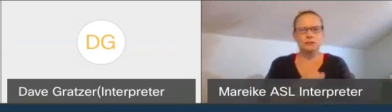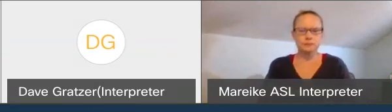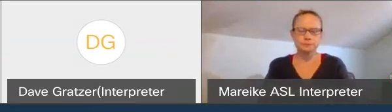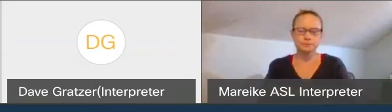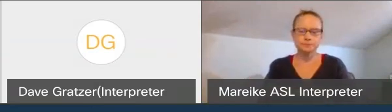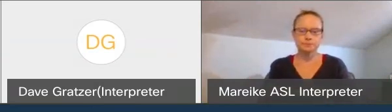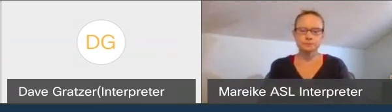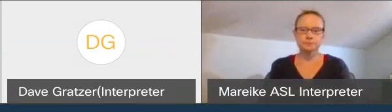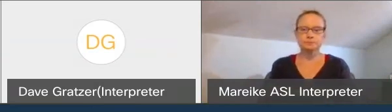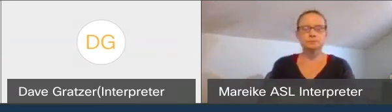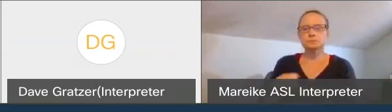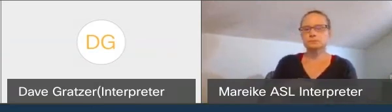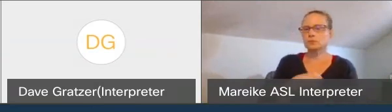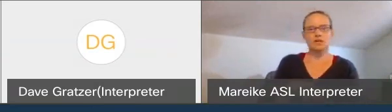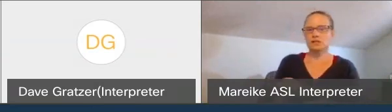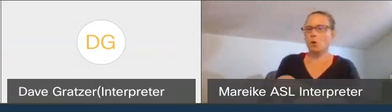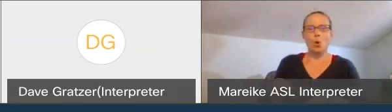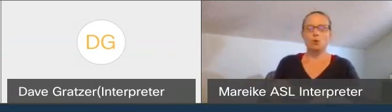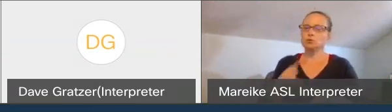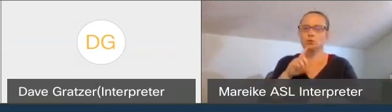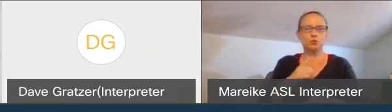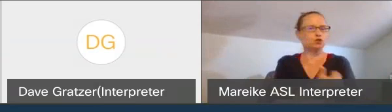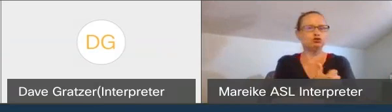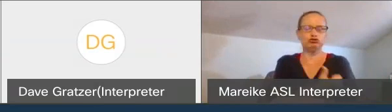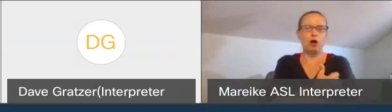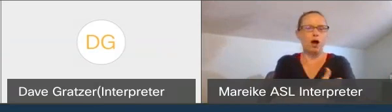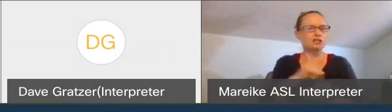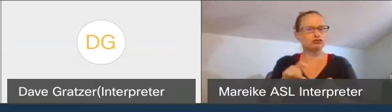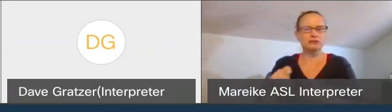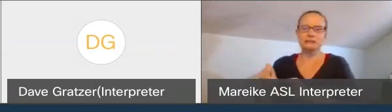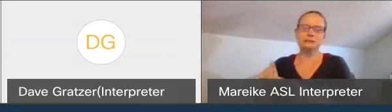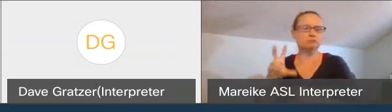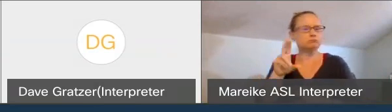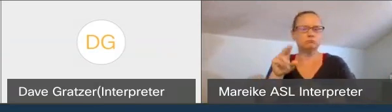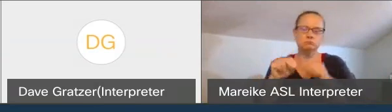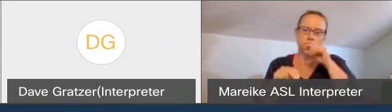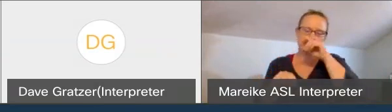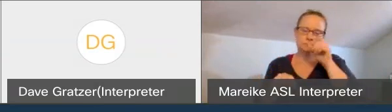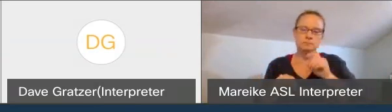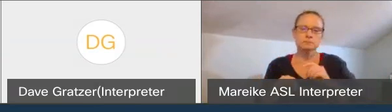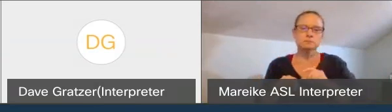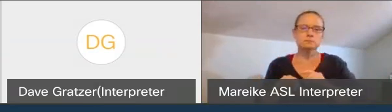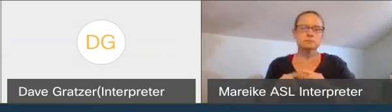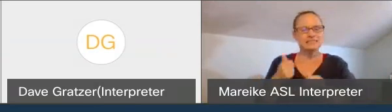Dunford: We--we do not do any drug screening, uh, a drug--drug testing. Uh, it's a self-reporting,